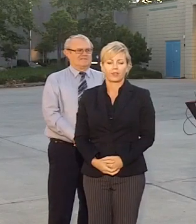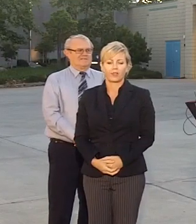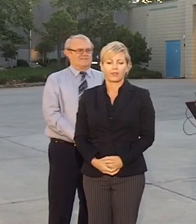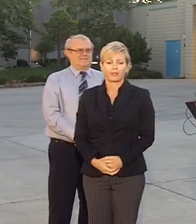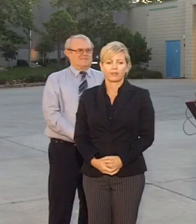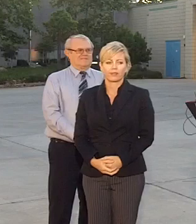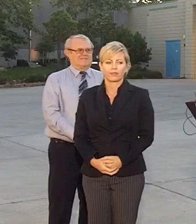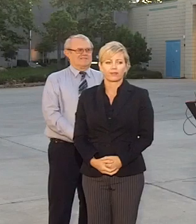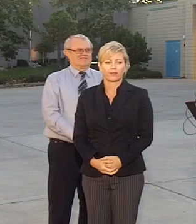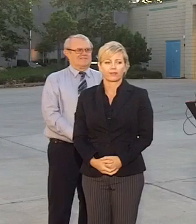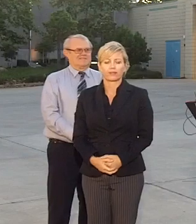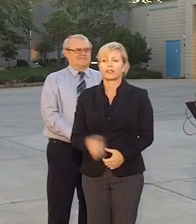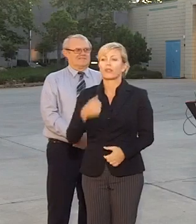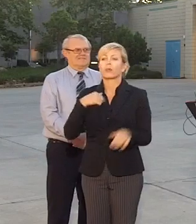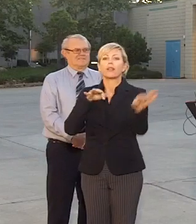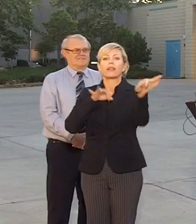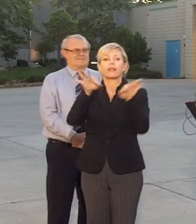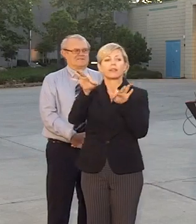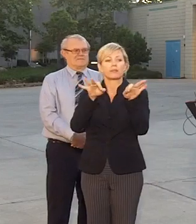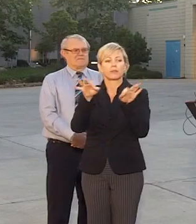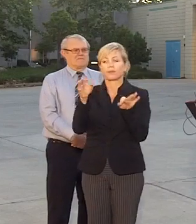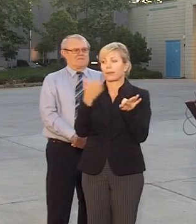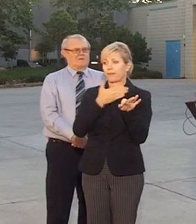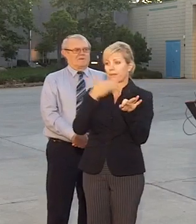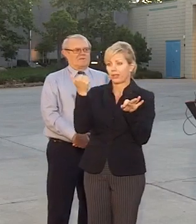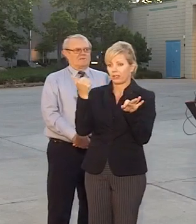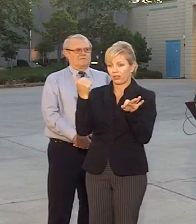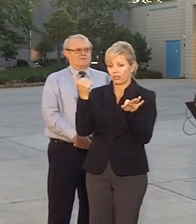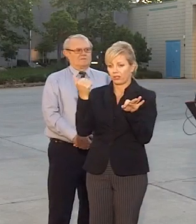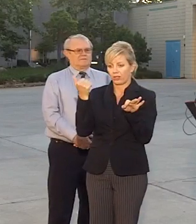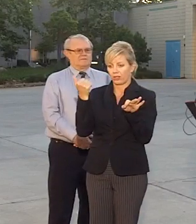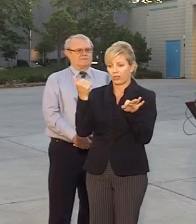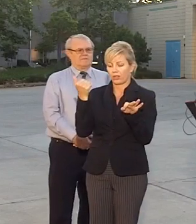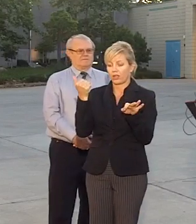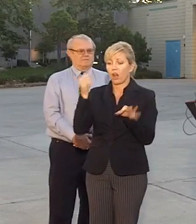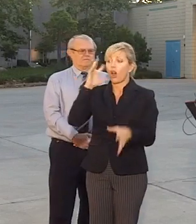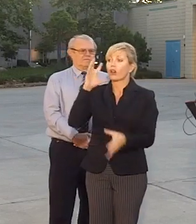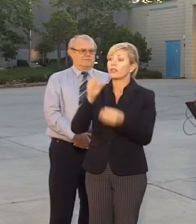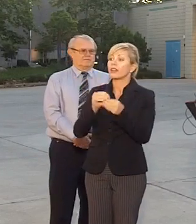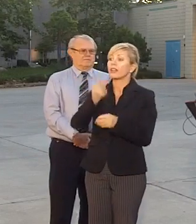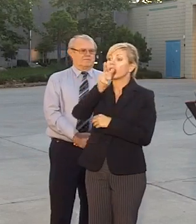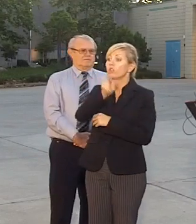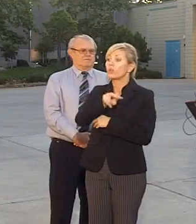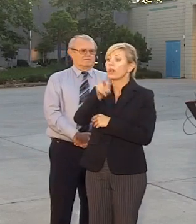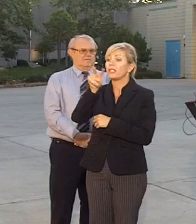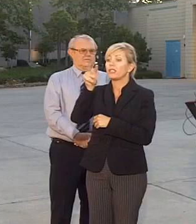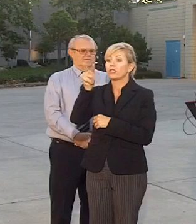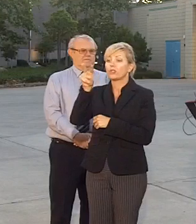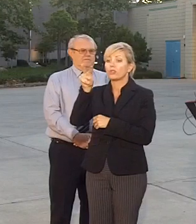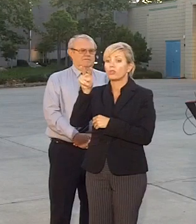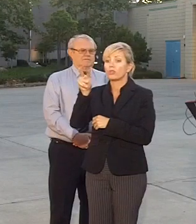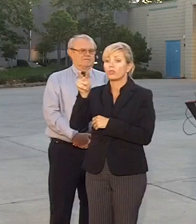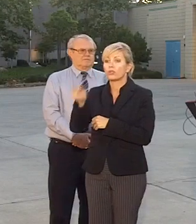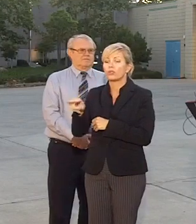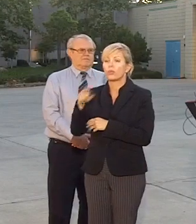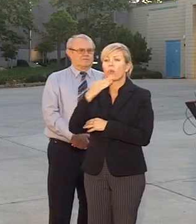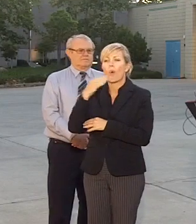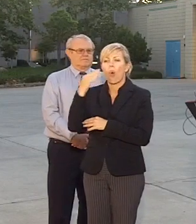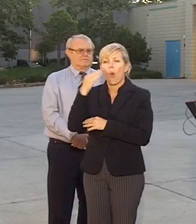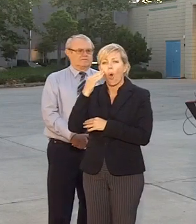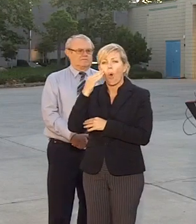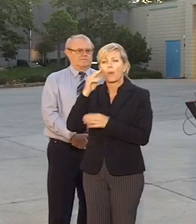and let me explain it a little bit better of the 22 18 were one unit one complex a condominium